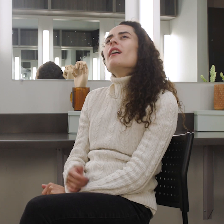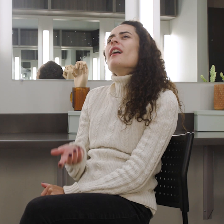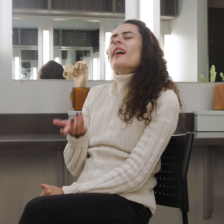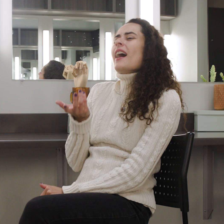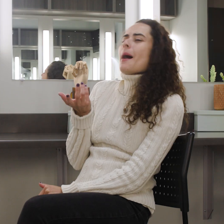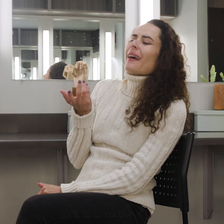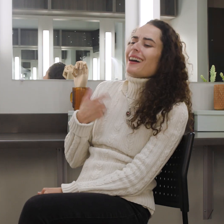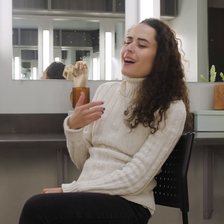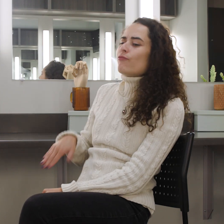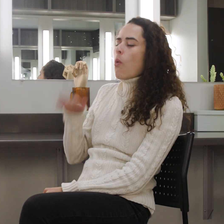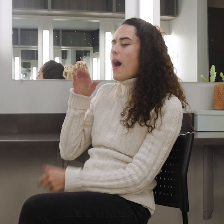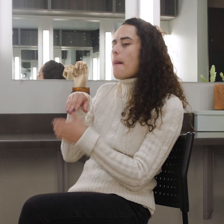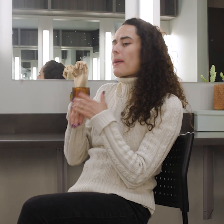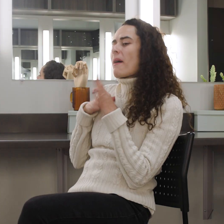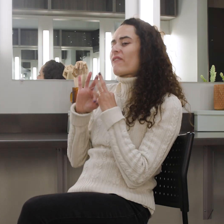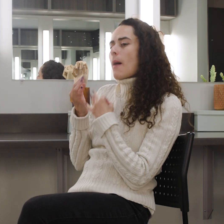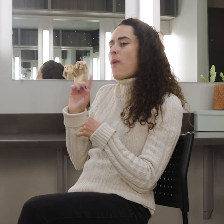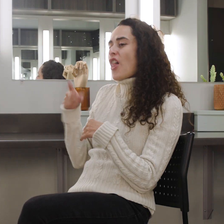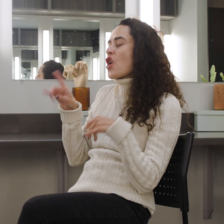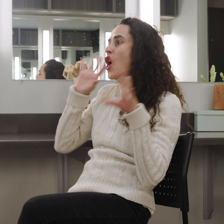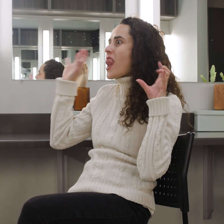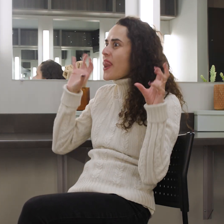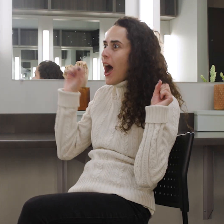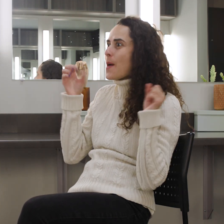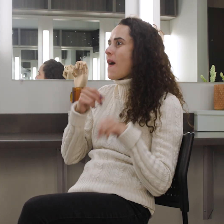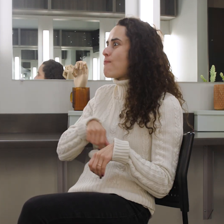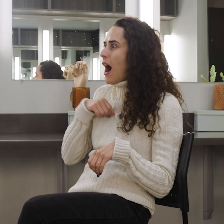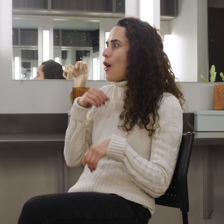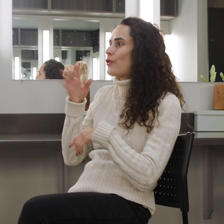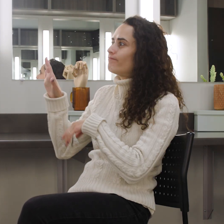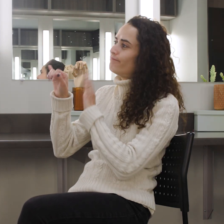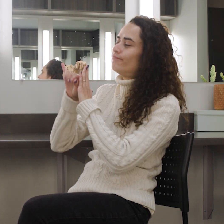I grew up in a family that is loud-and-proud Puerto Rican.